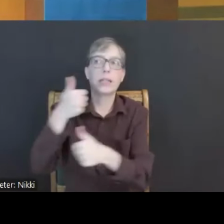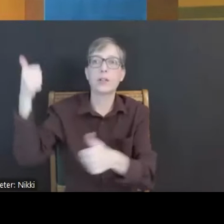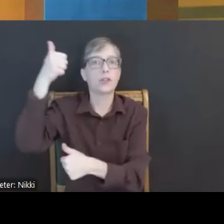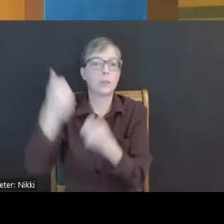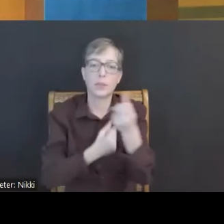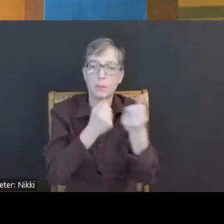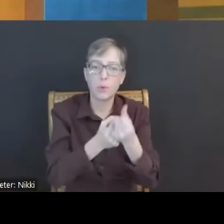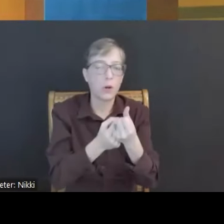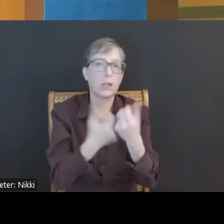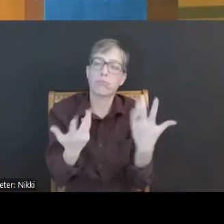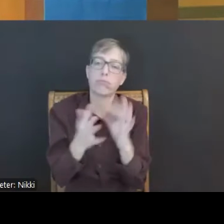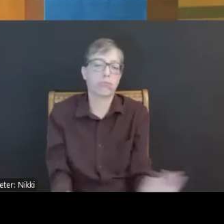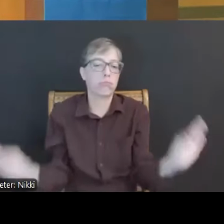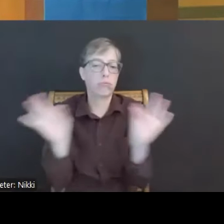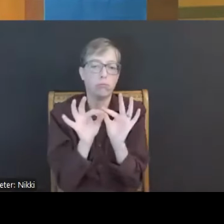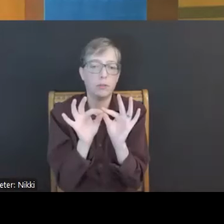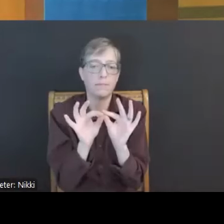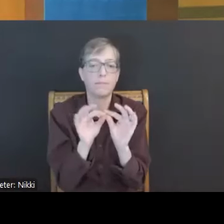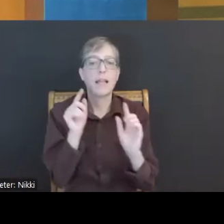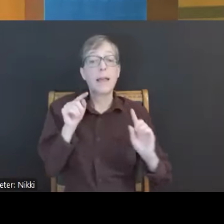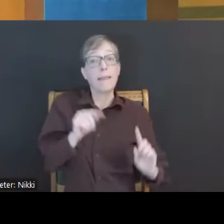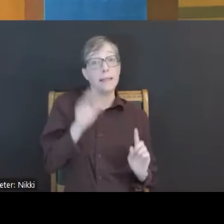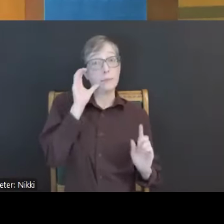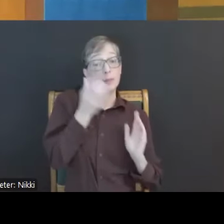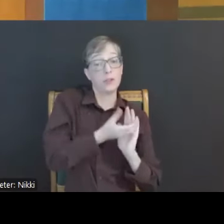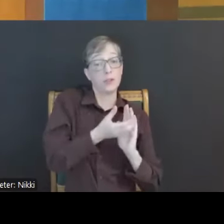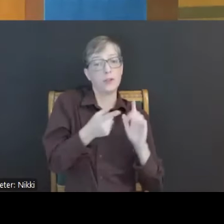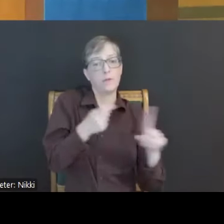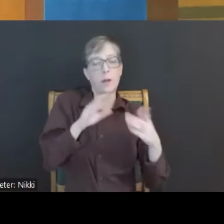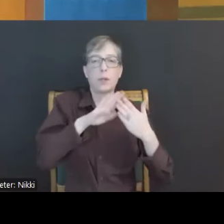heads and department leaders this is our community conversations we're at our church uh we've been to